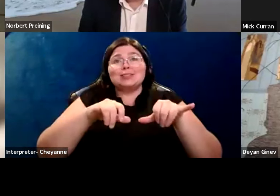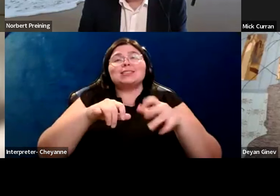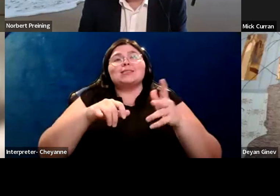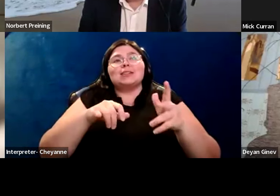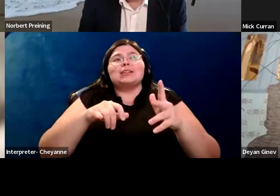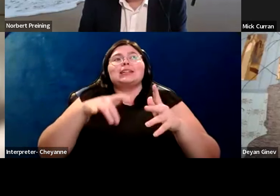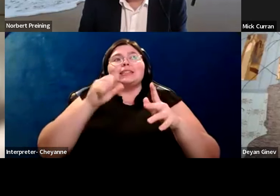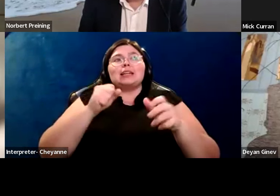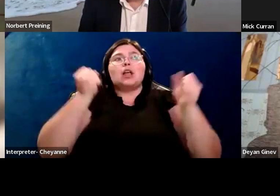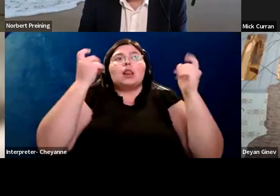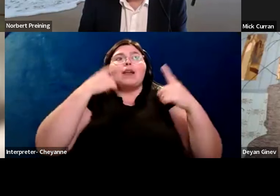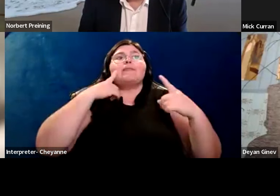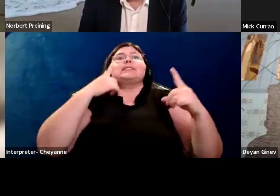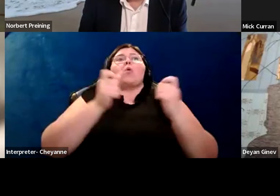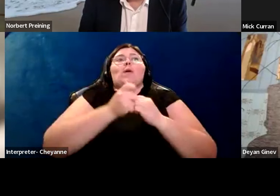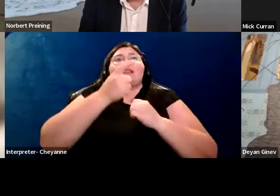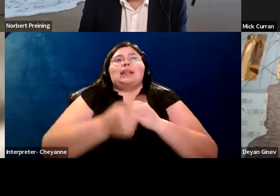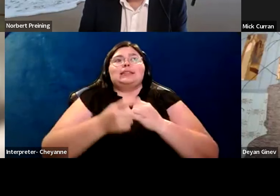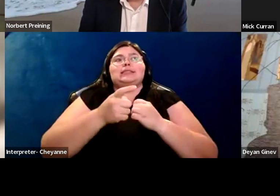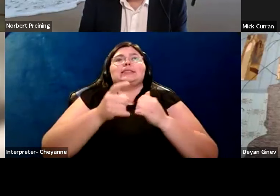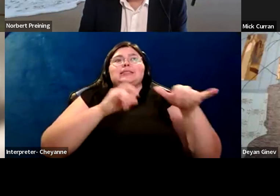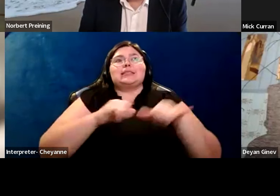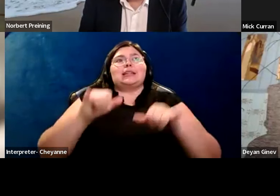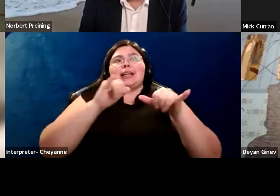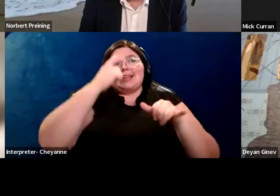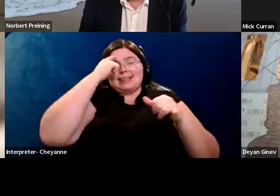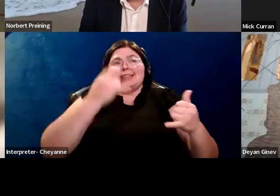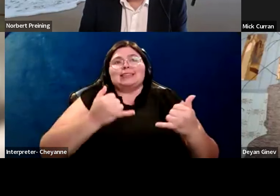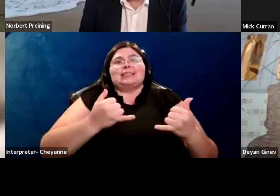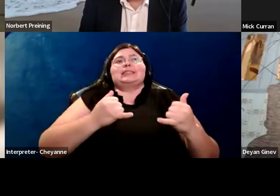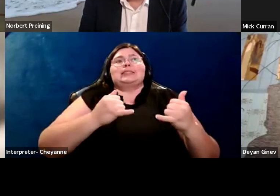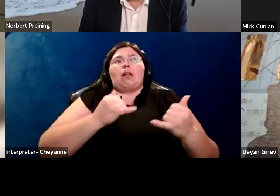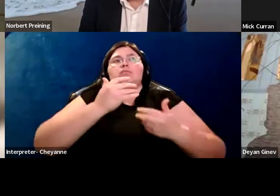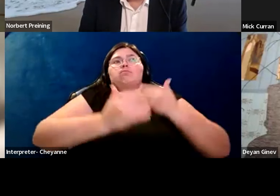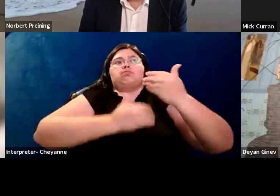made a lot of success with these standards, I think there still are ways to go in terms of MathML,